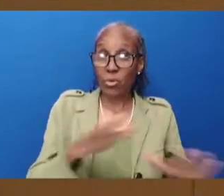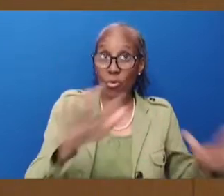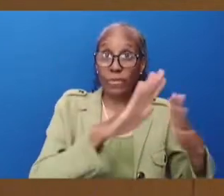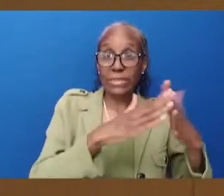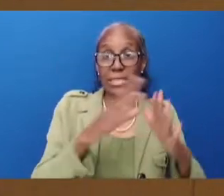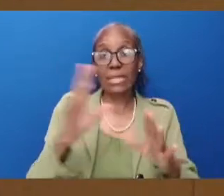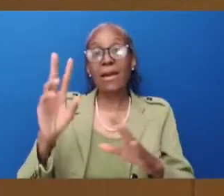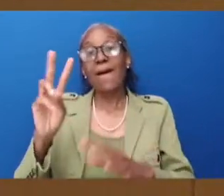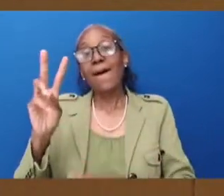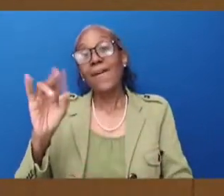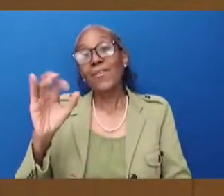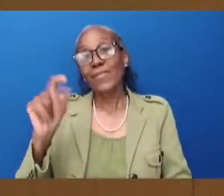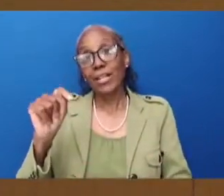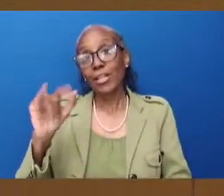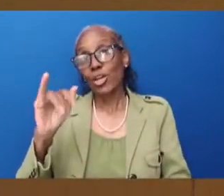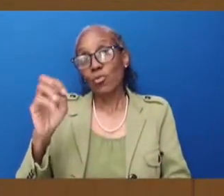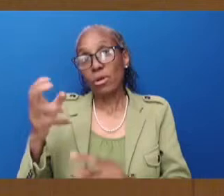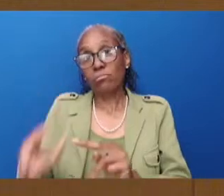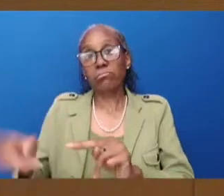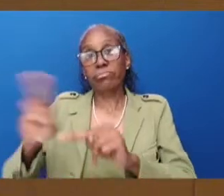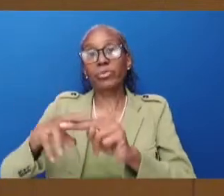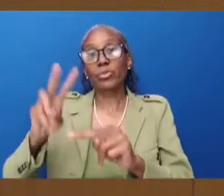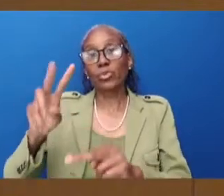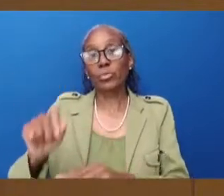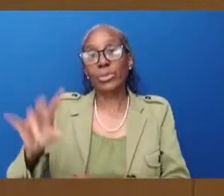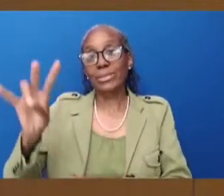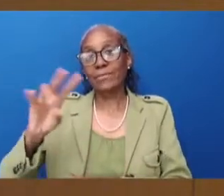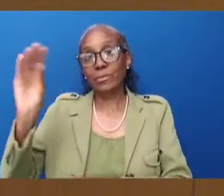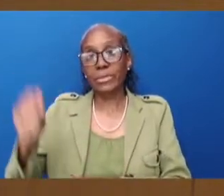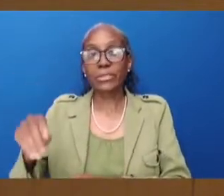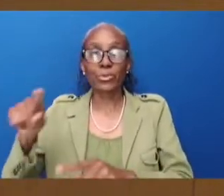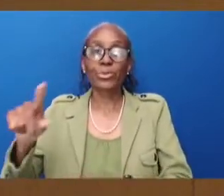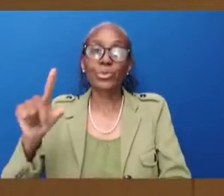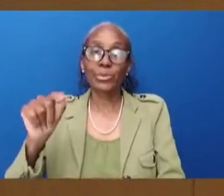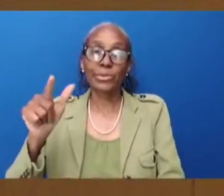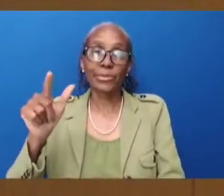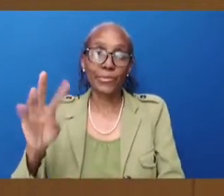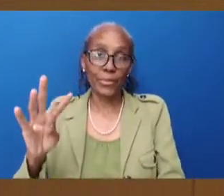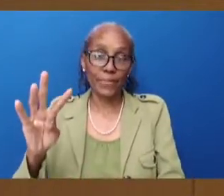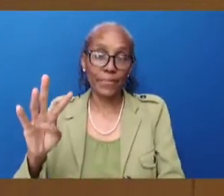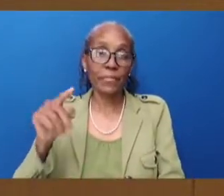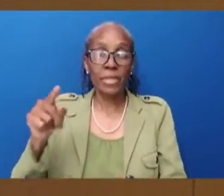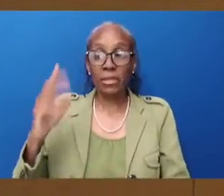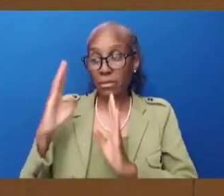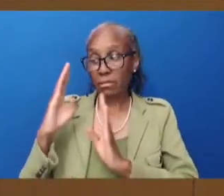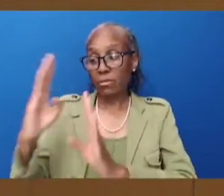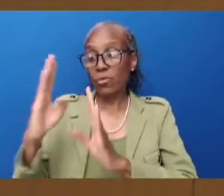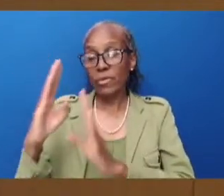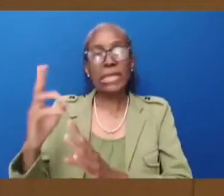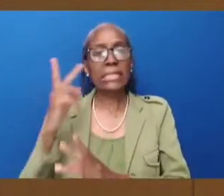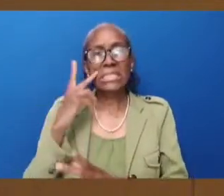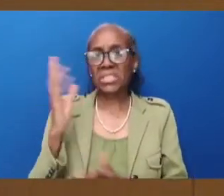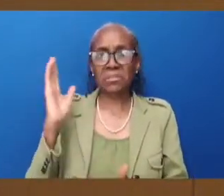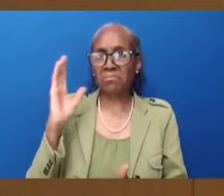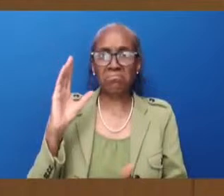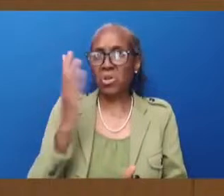WHILE PROPERTY CRIMES HAVE